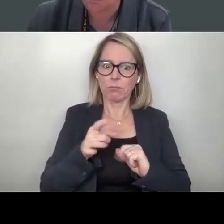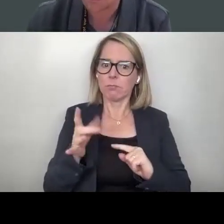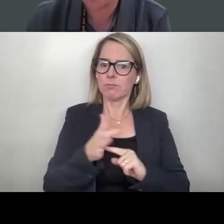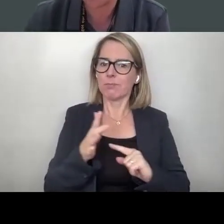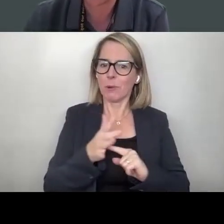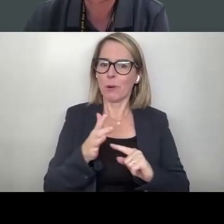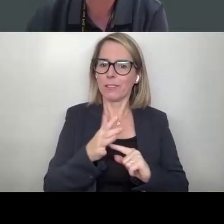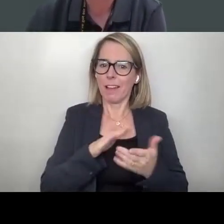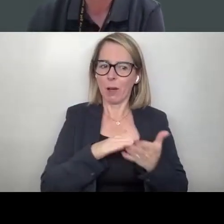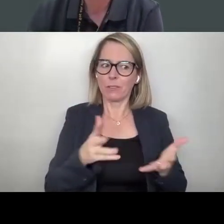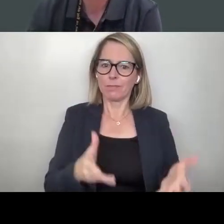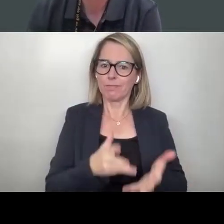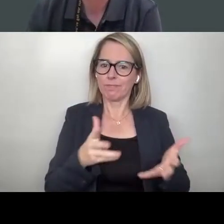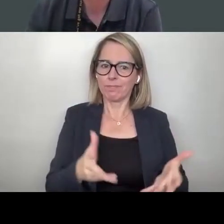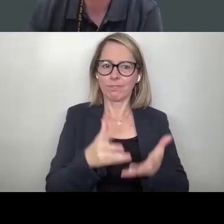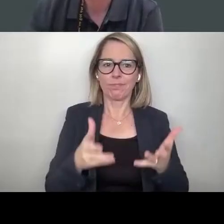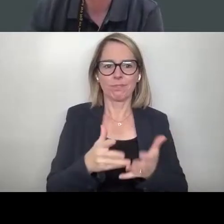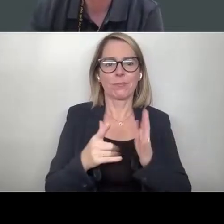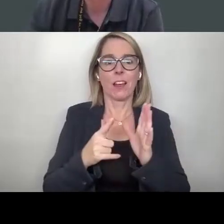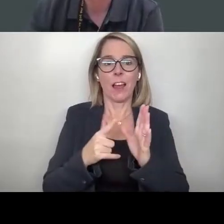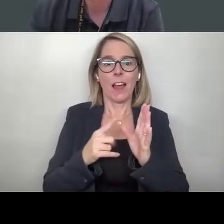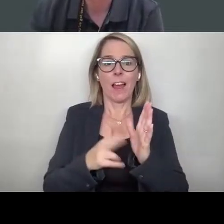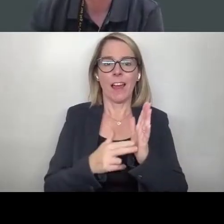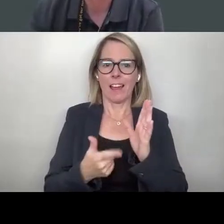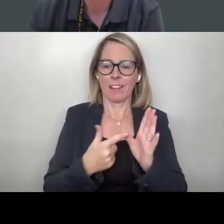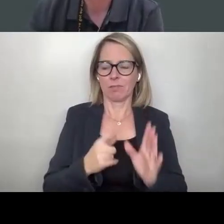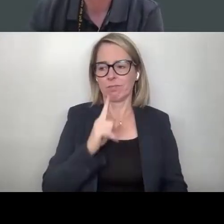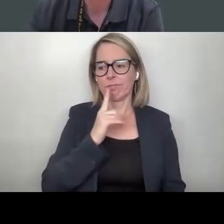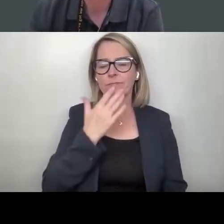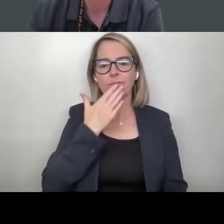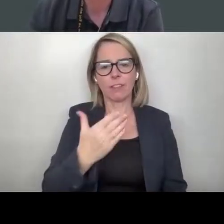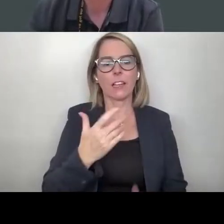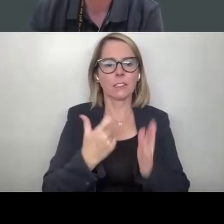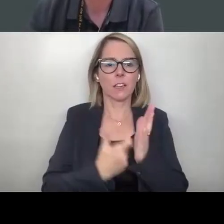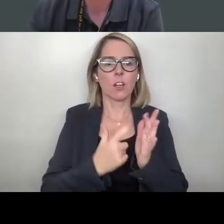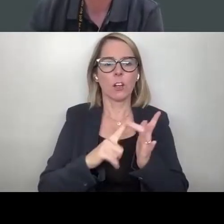Anna: Thanks, Ricky. They seem like small things, but they make a really big difference,